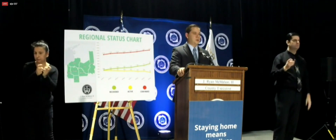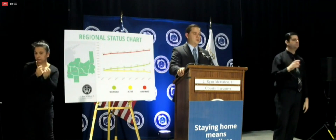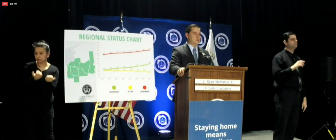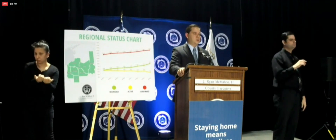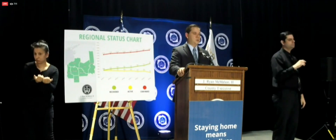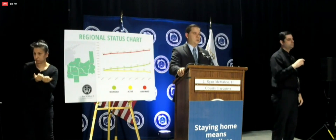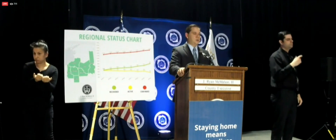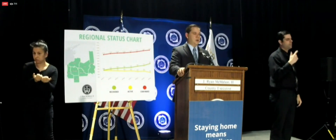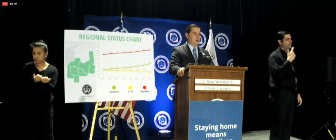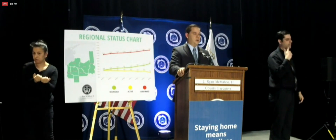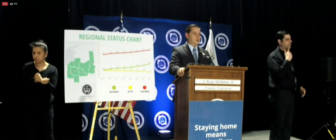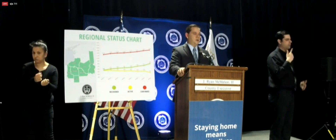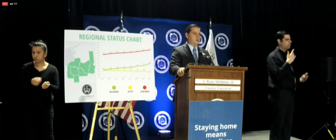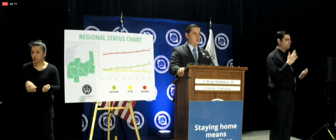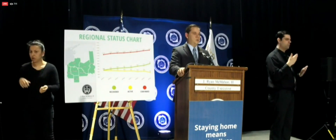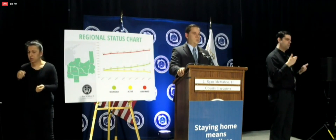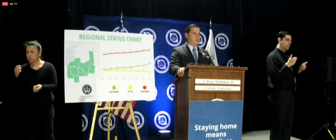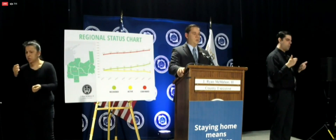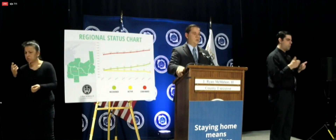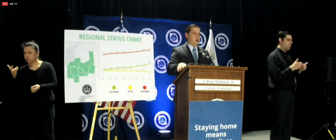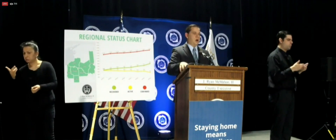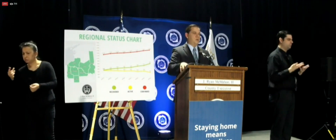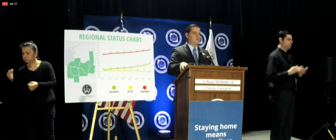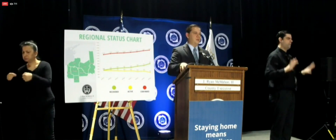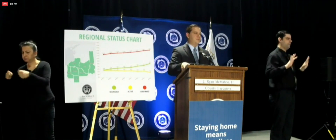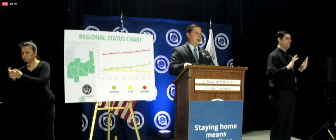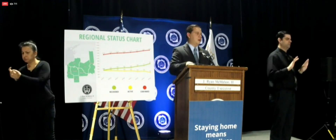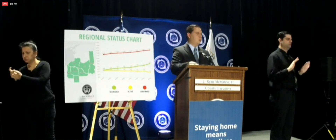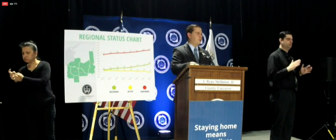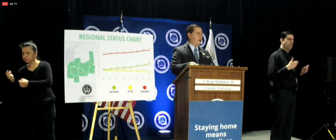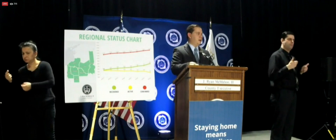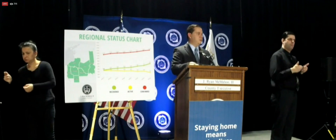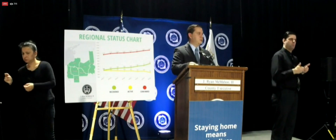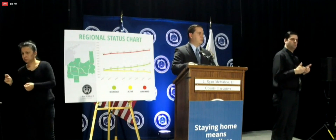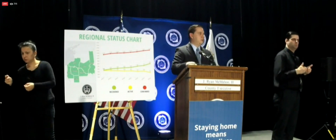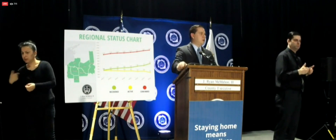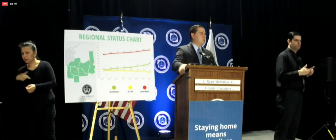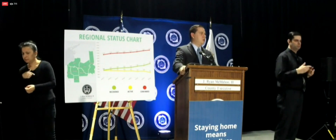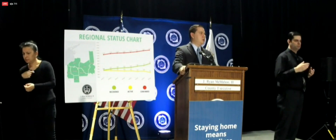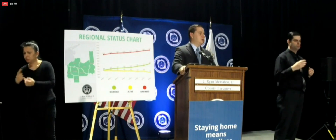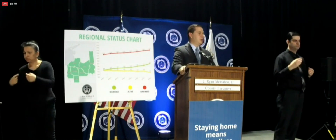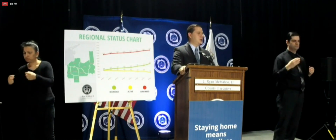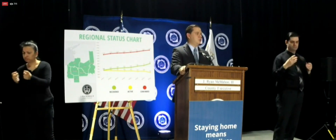GOING TO HAVE MORE DISCUSSIONS. I THINK THAT WE'RE GETTING VERY